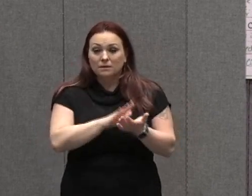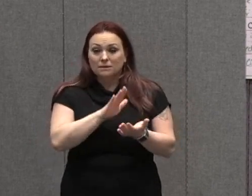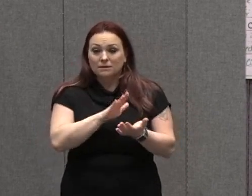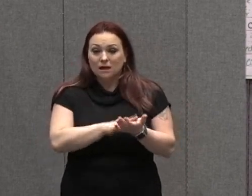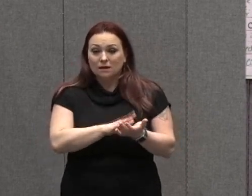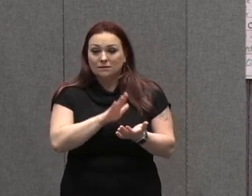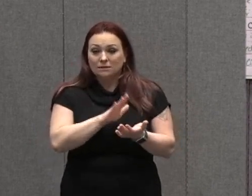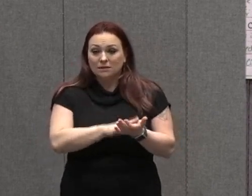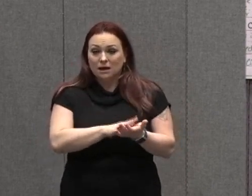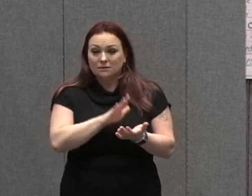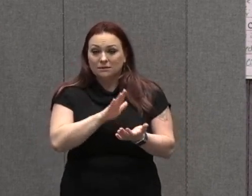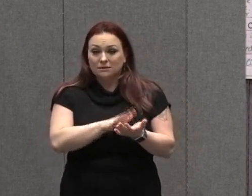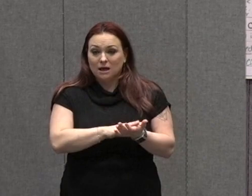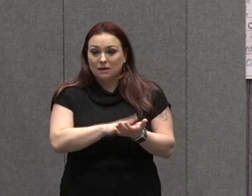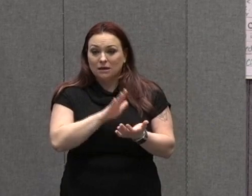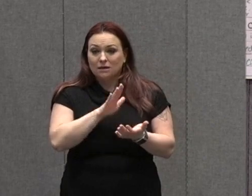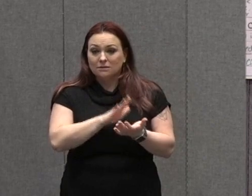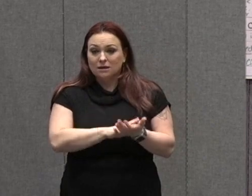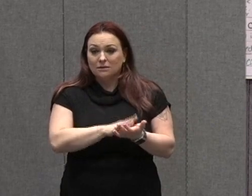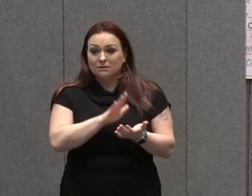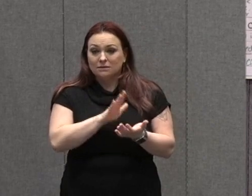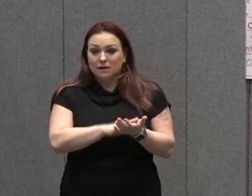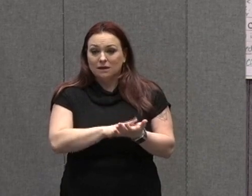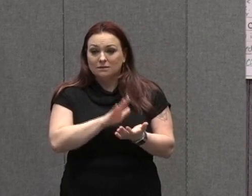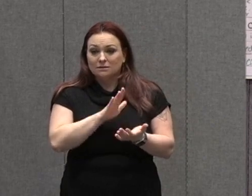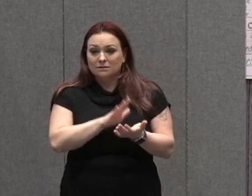(speaking to the rhythm)